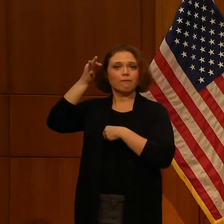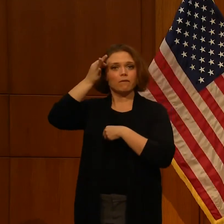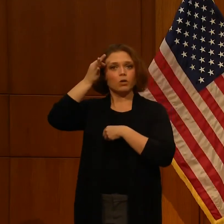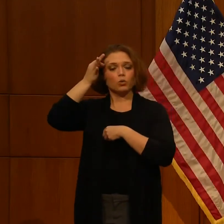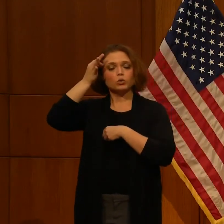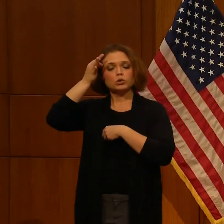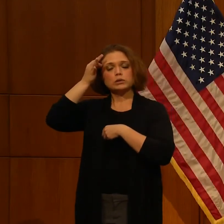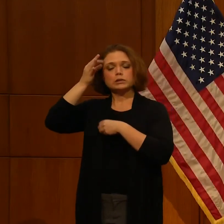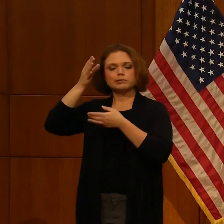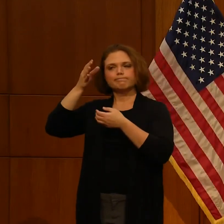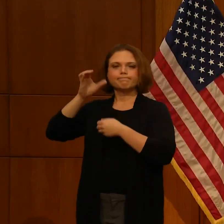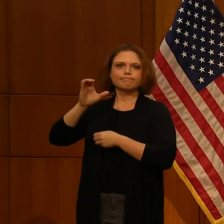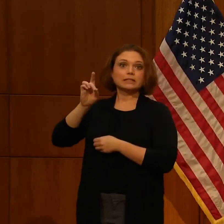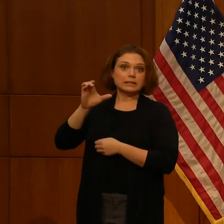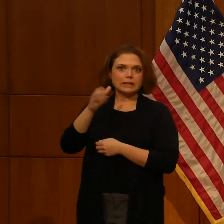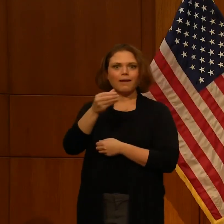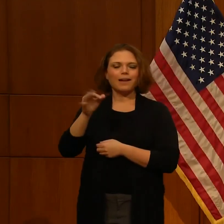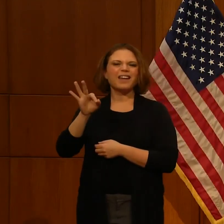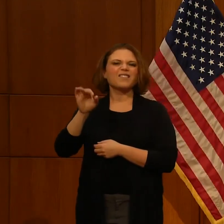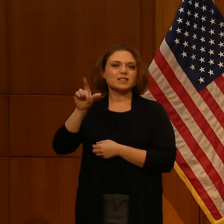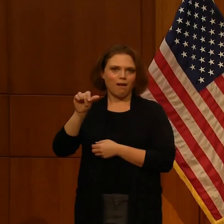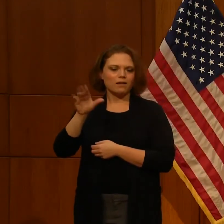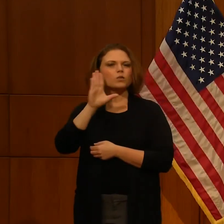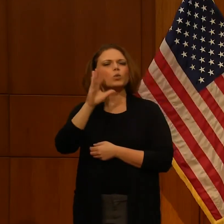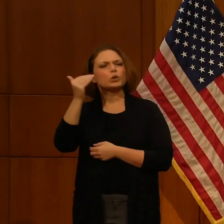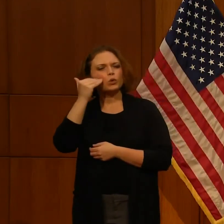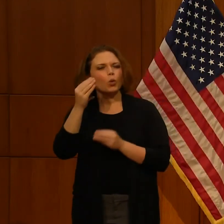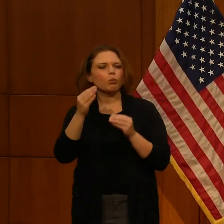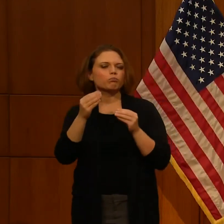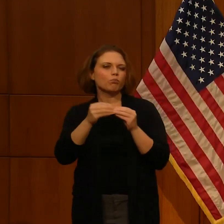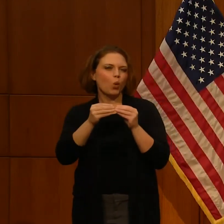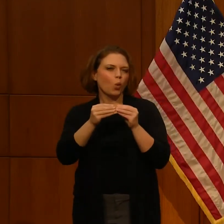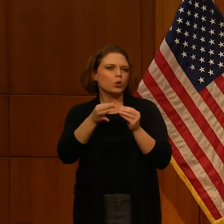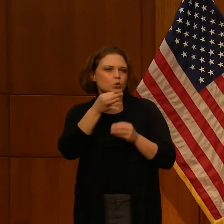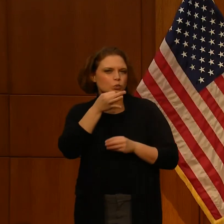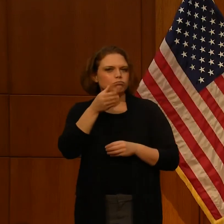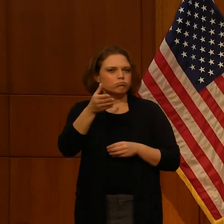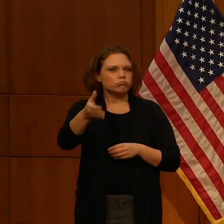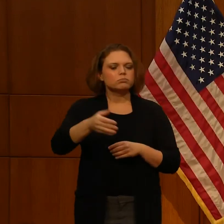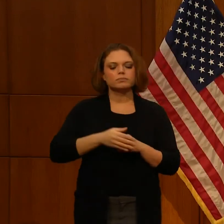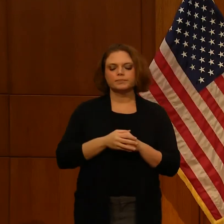RESEARCH MATERIALS WITH THE FEDERAL REGULATORS AND WE SHOULD ALL KNOW MORE IN THE